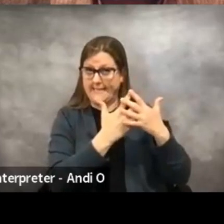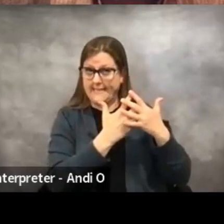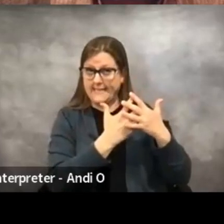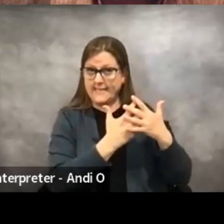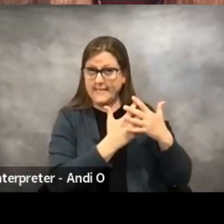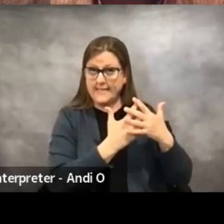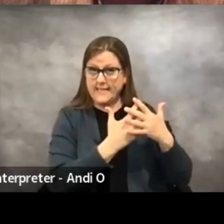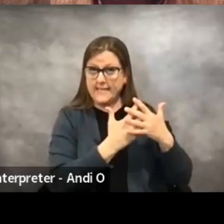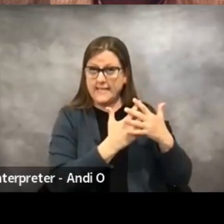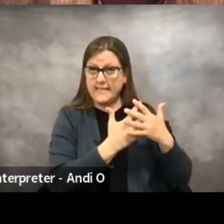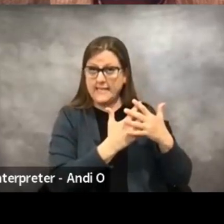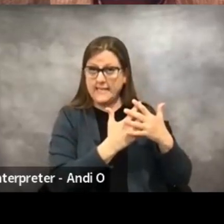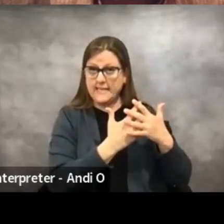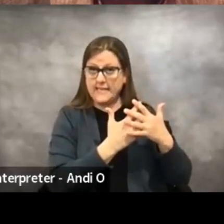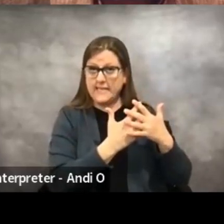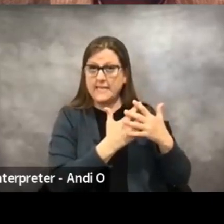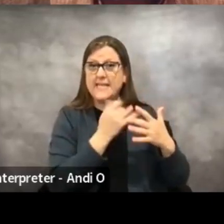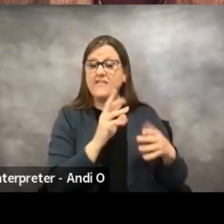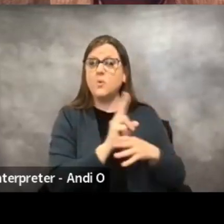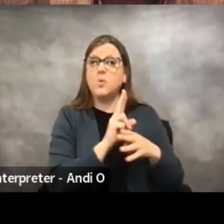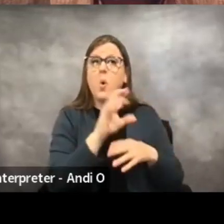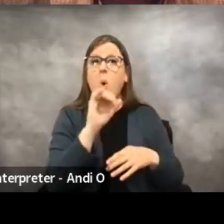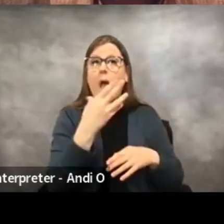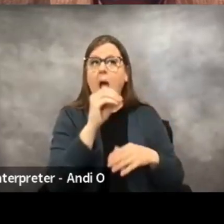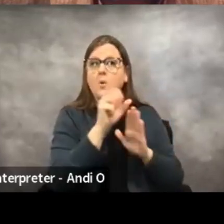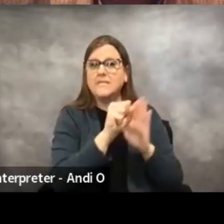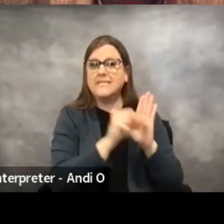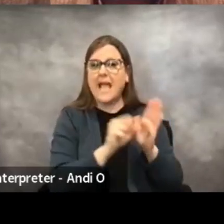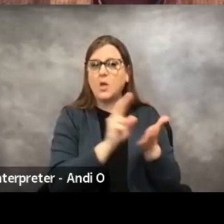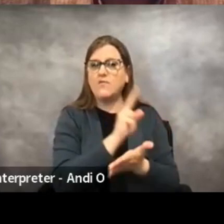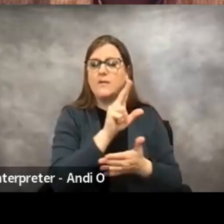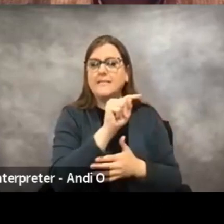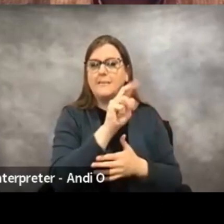like using the Ohio State University, TBI ID or HELPS